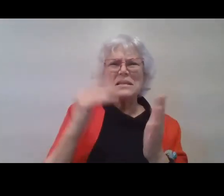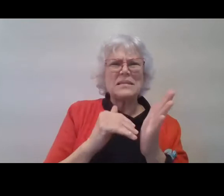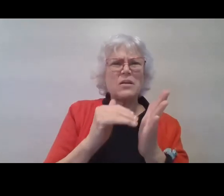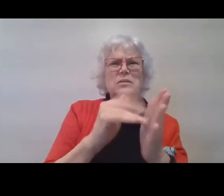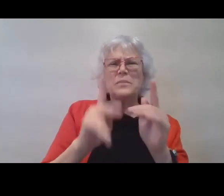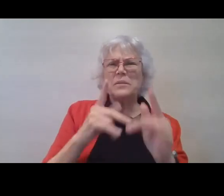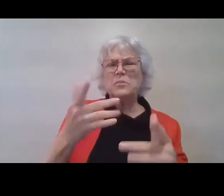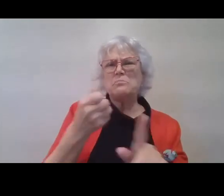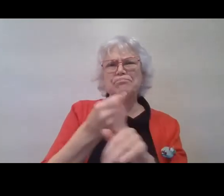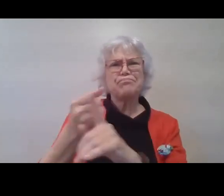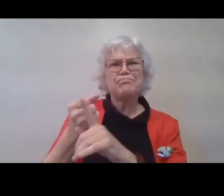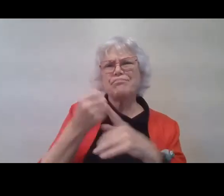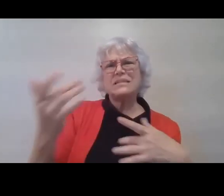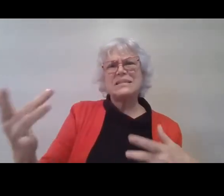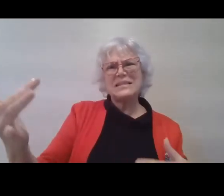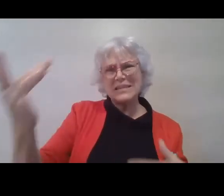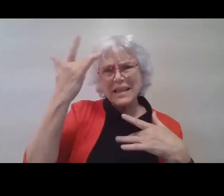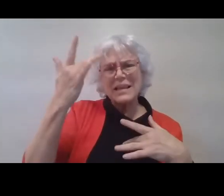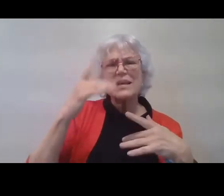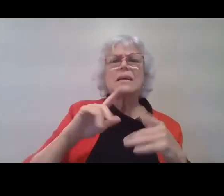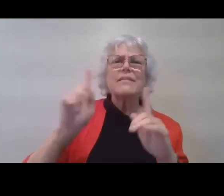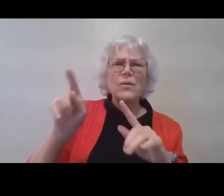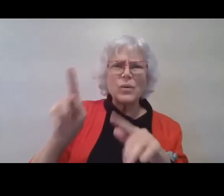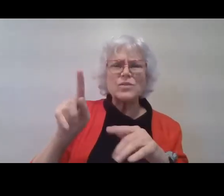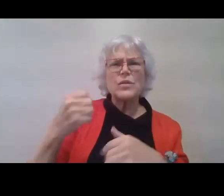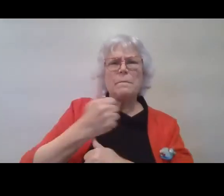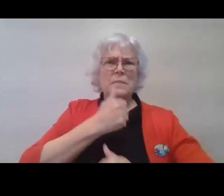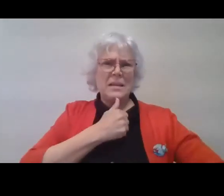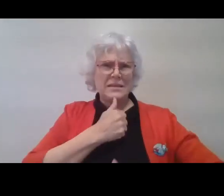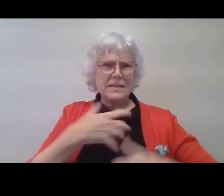exposure, they were seen at military health facilities at nearly 4000 families which were